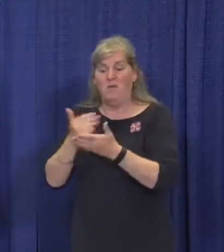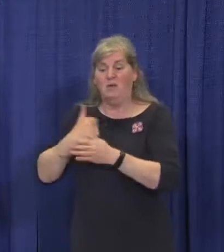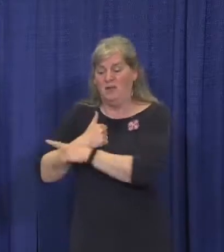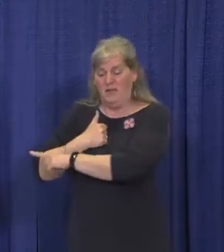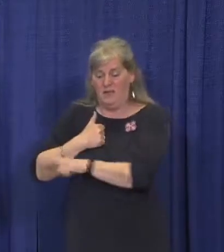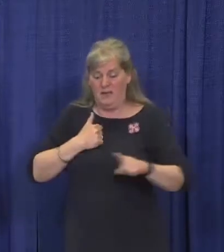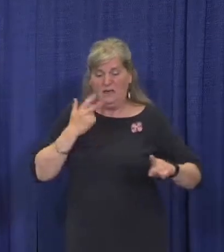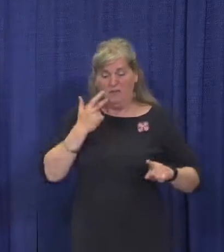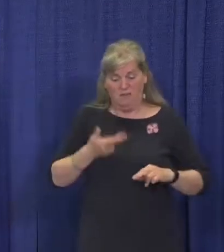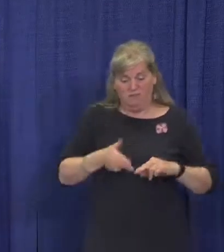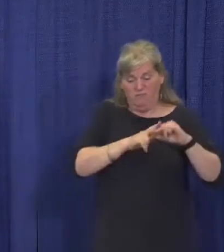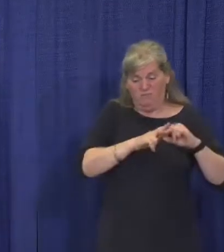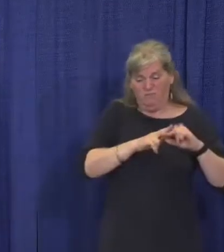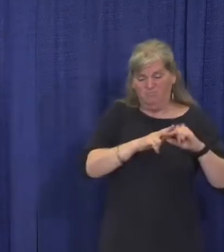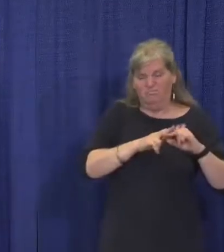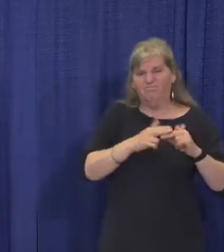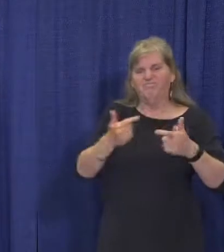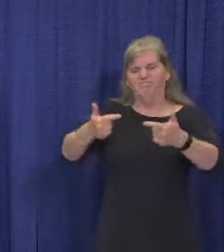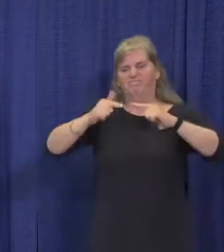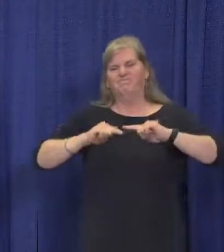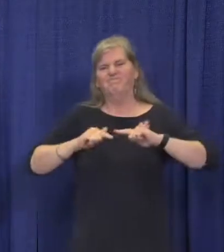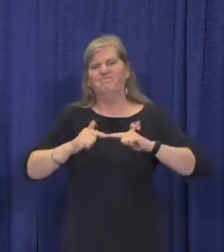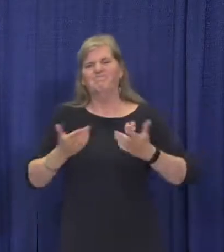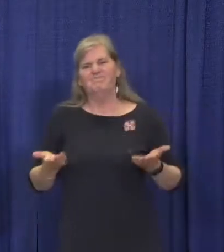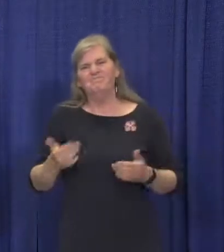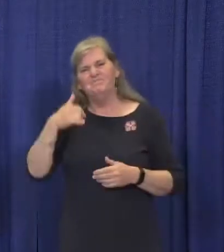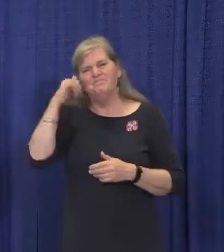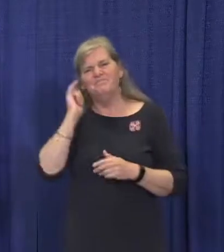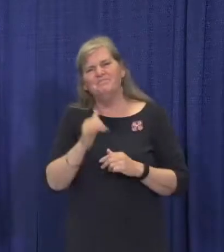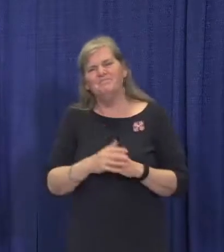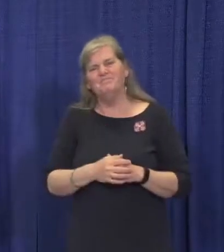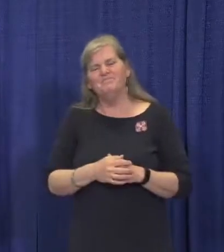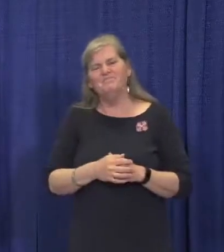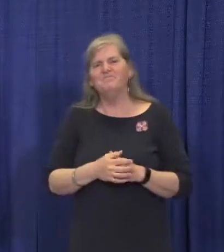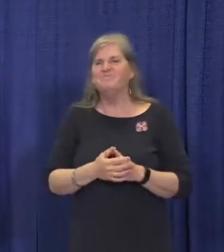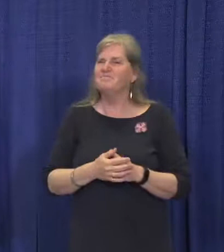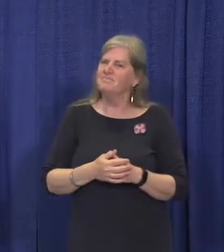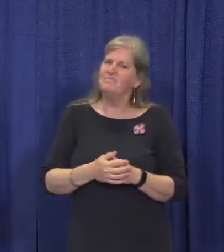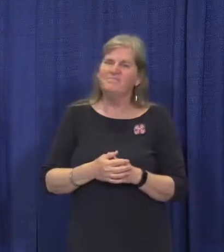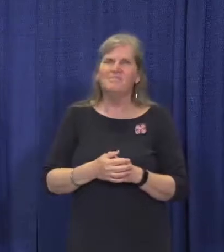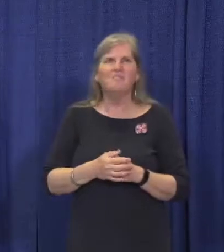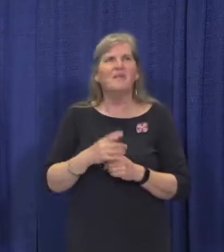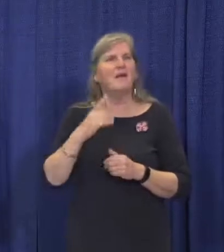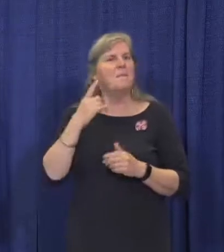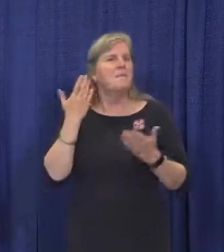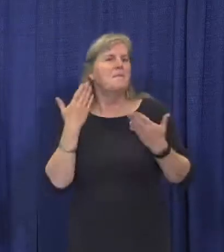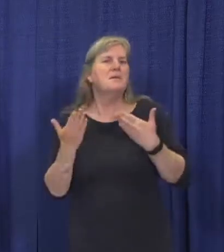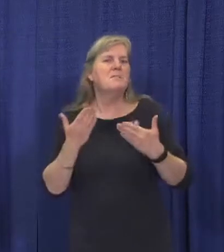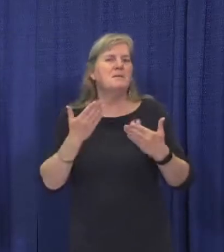jurisdictions and now we see it at home. It is no longer a hypothetical